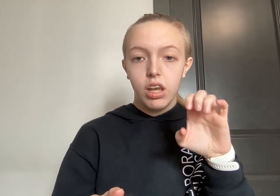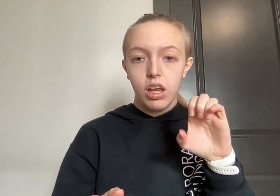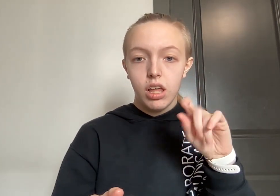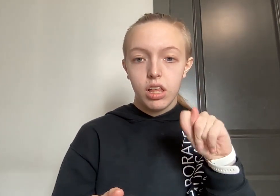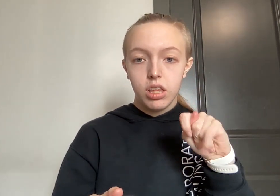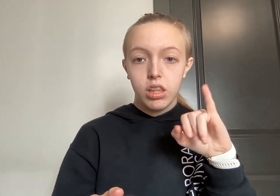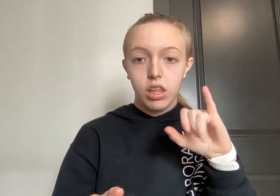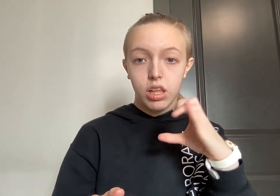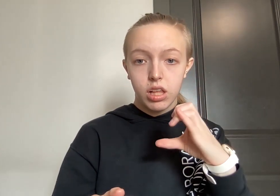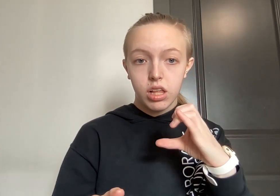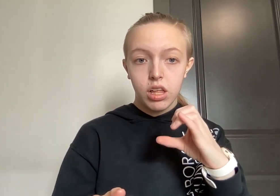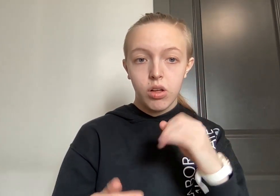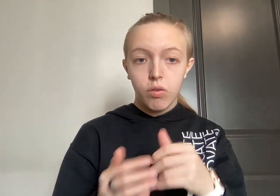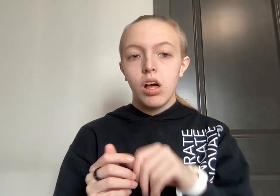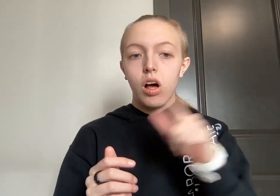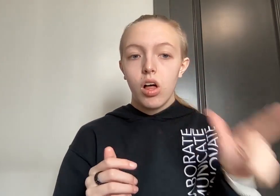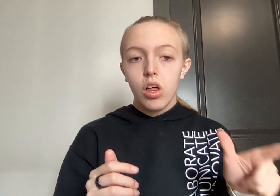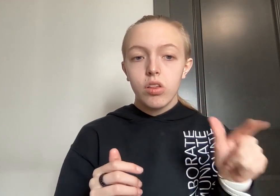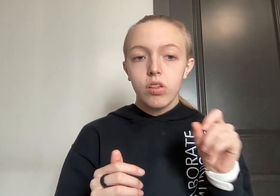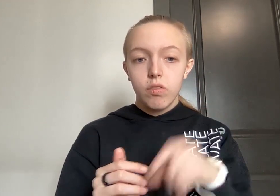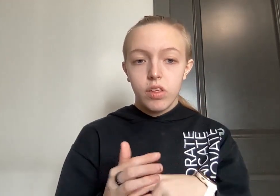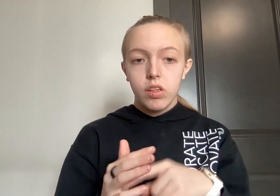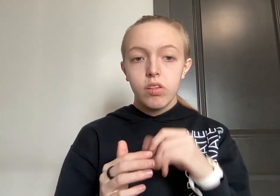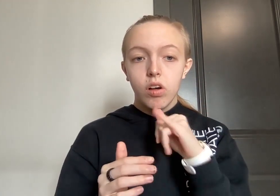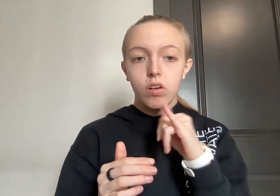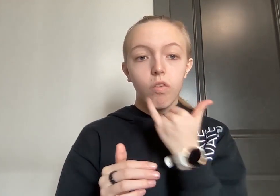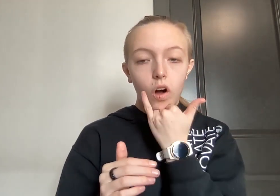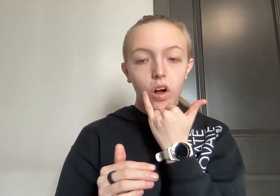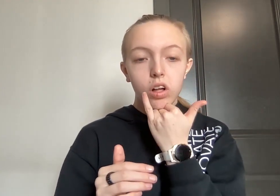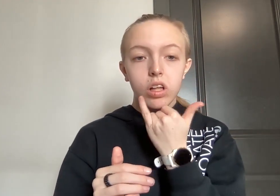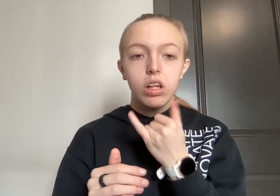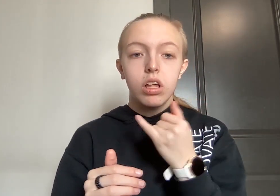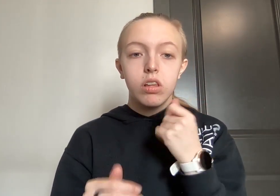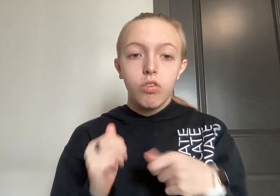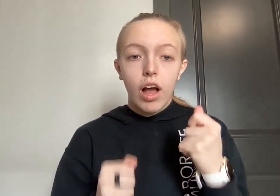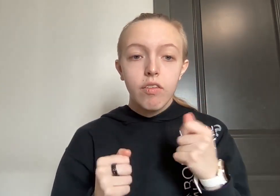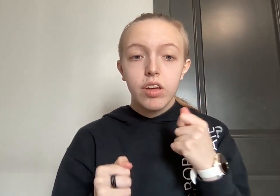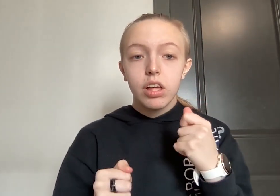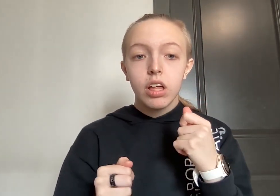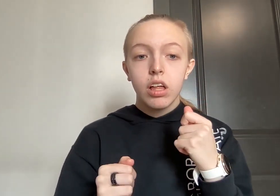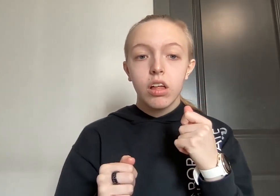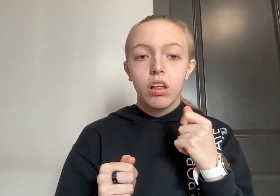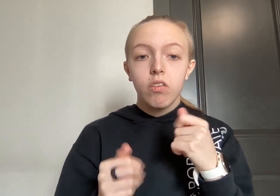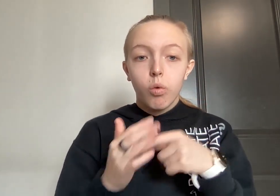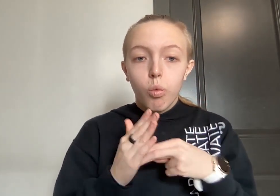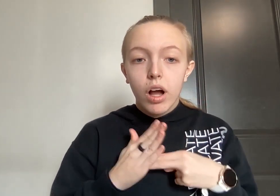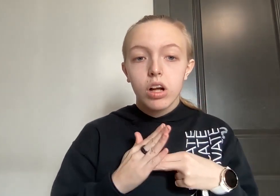genetic. All of these are wrong. Driving requires